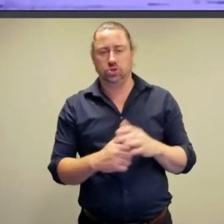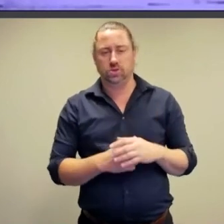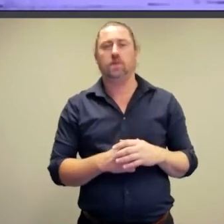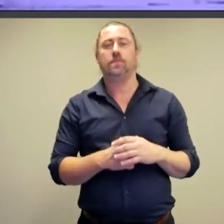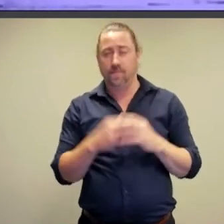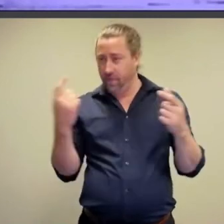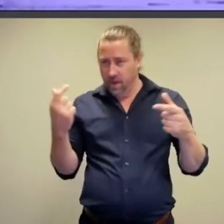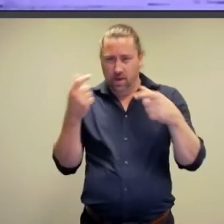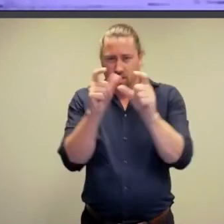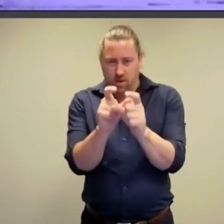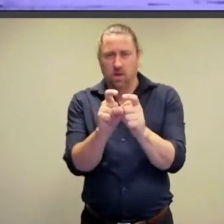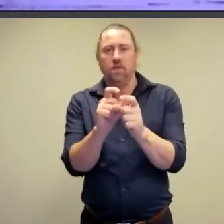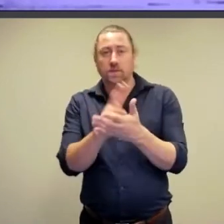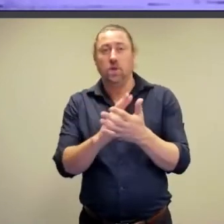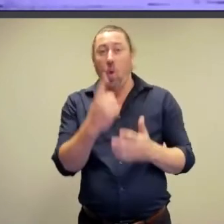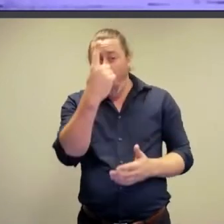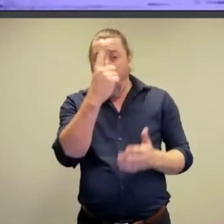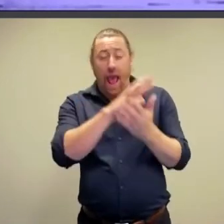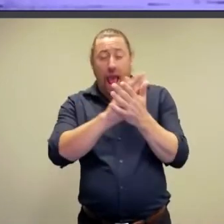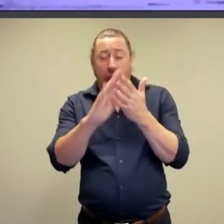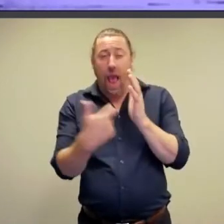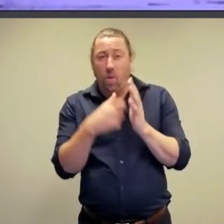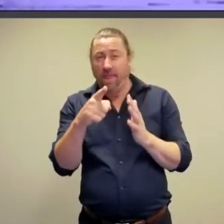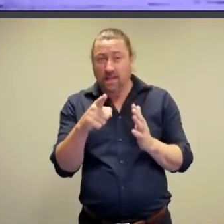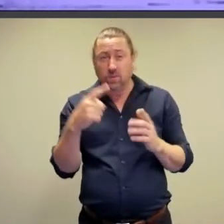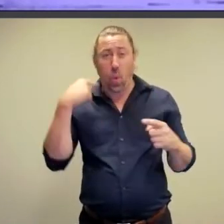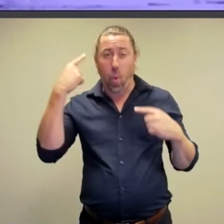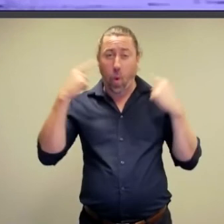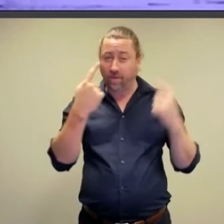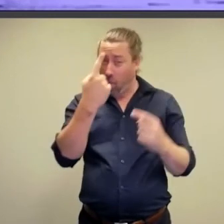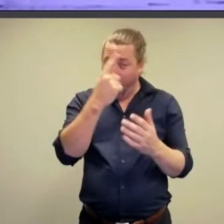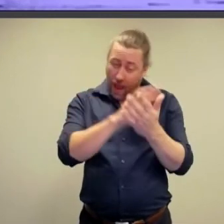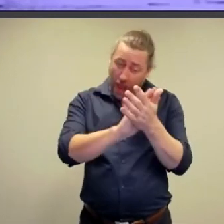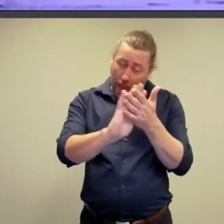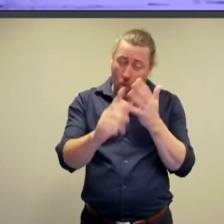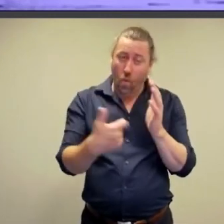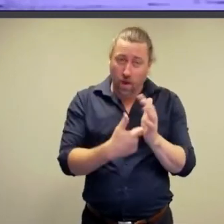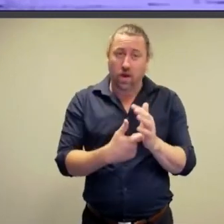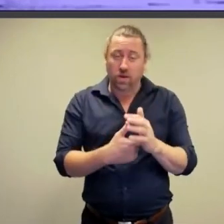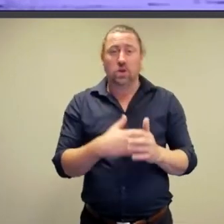together for an hour, making it very unlikely that anyone